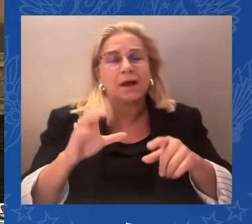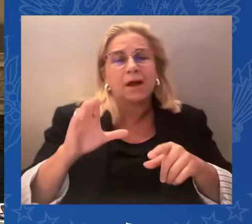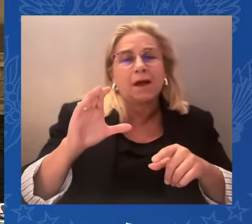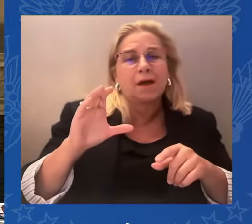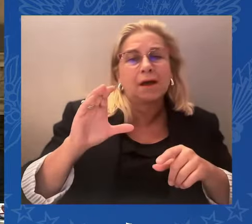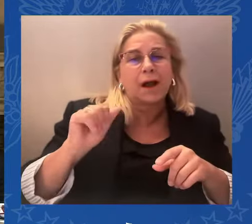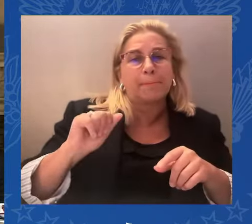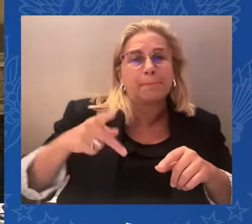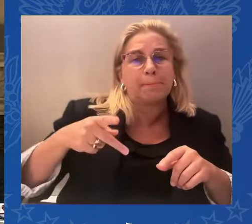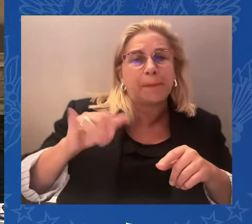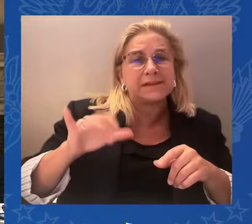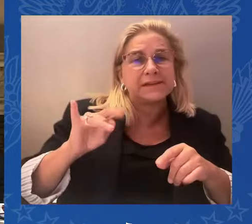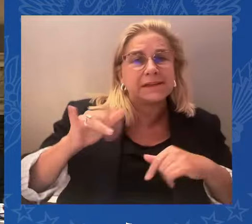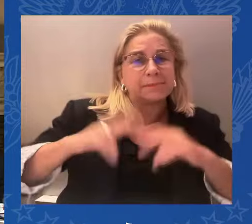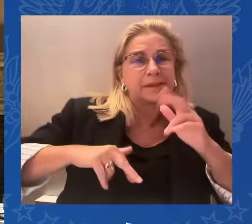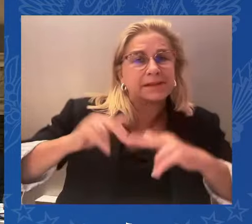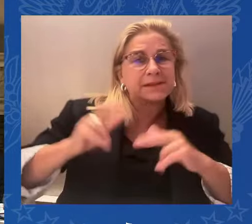Our message is clear: Quad is here to stay --